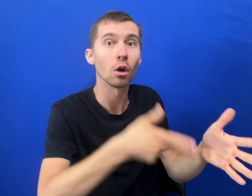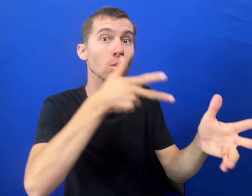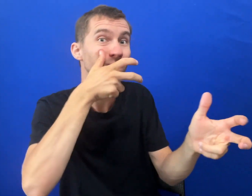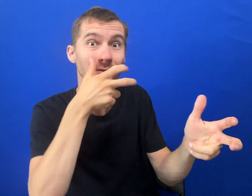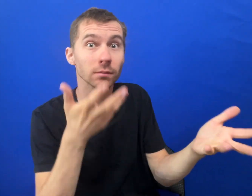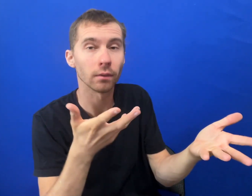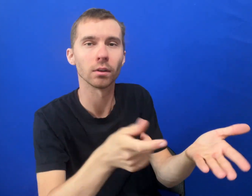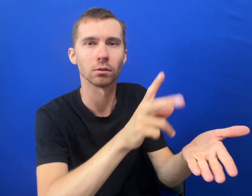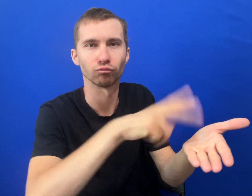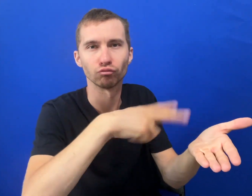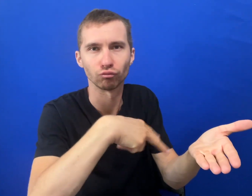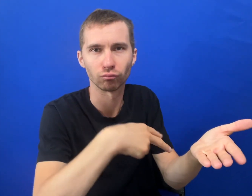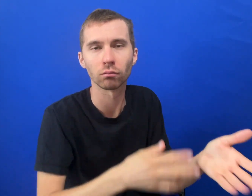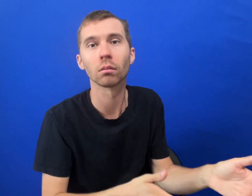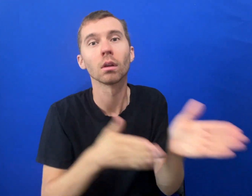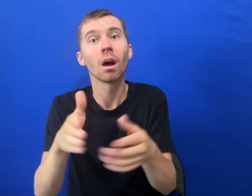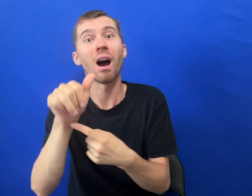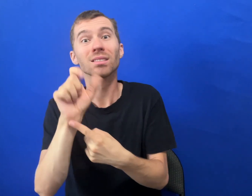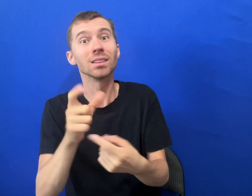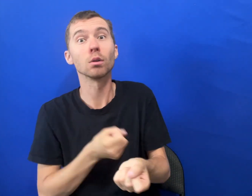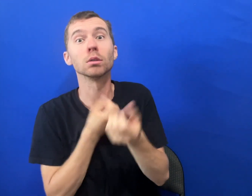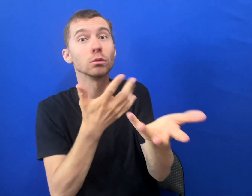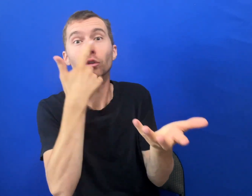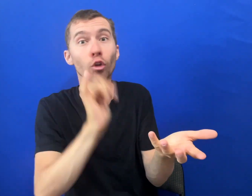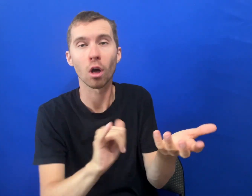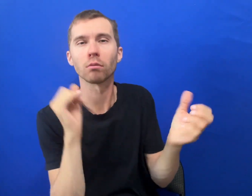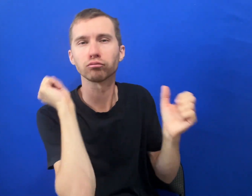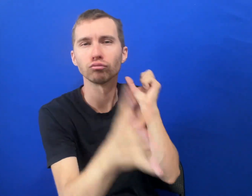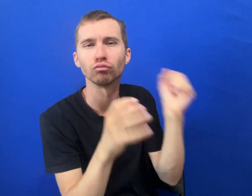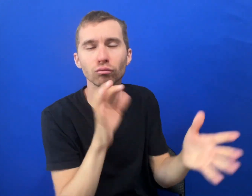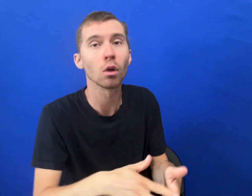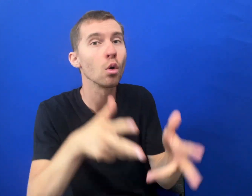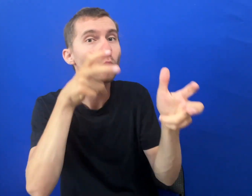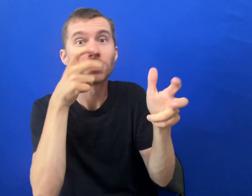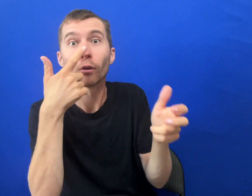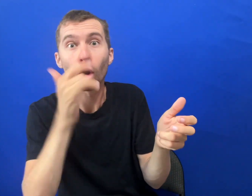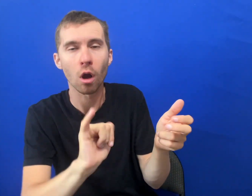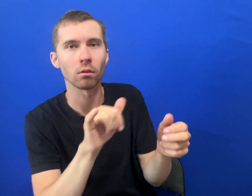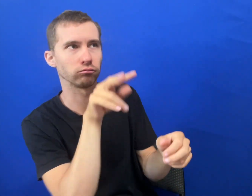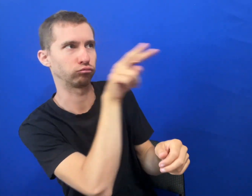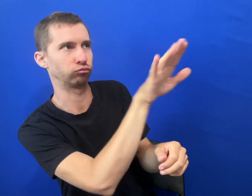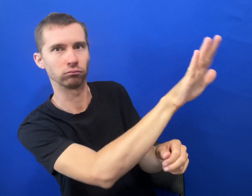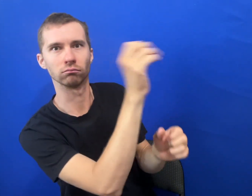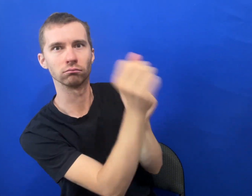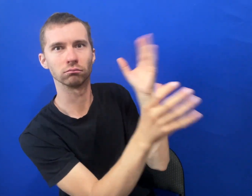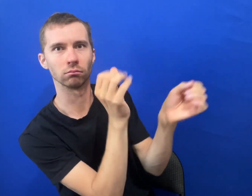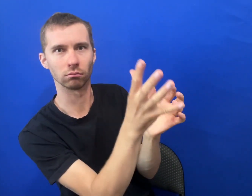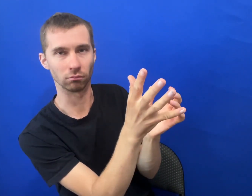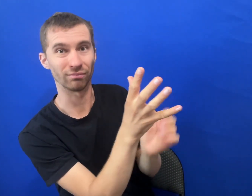And the receptive skill would be in the form of reading. Then, in ASL, the expressive skill would be producing signs, And the receptive skill would be watching someone else's signing.